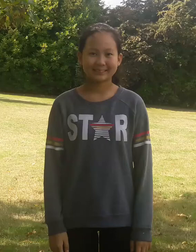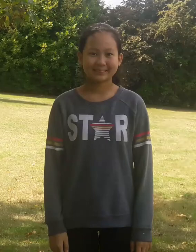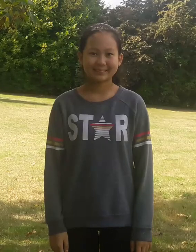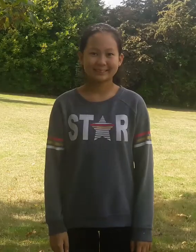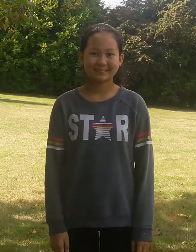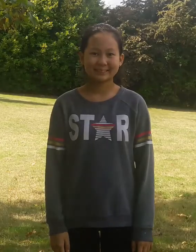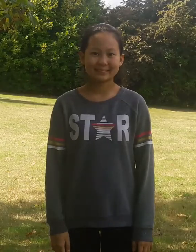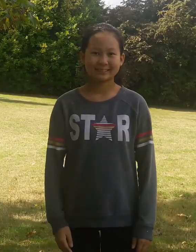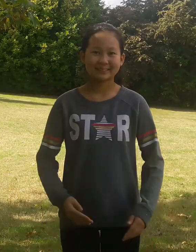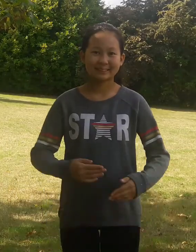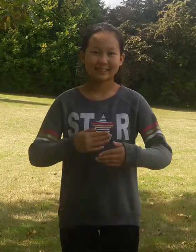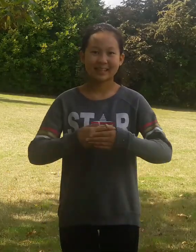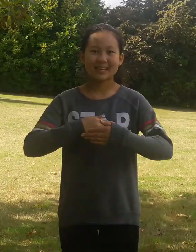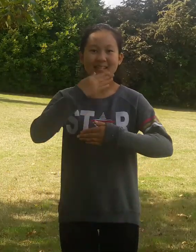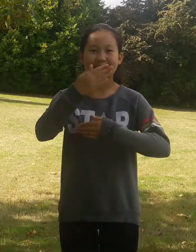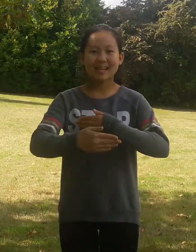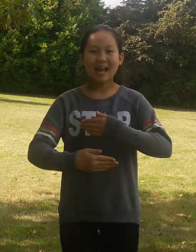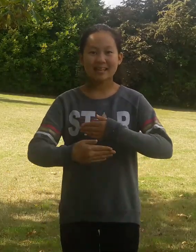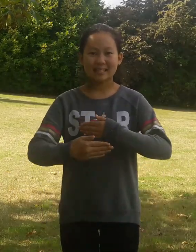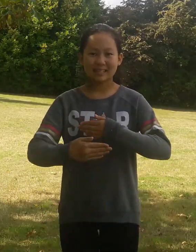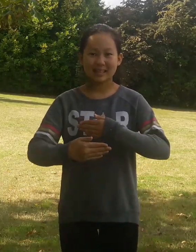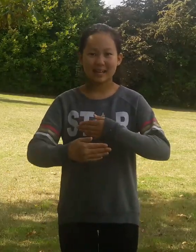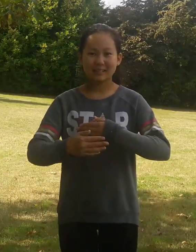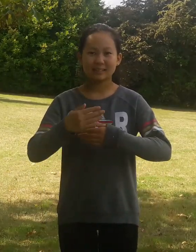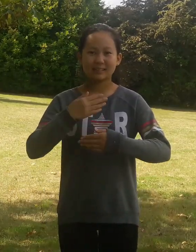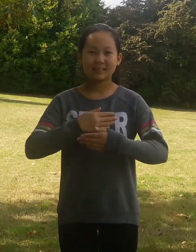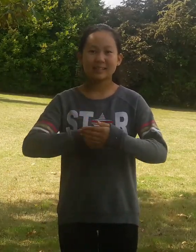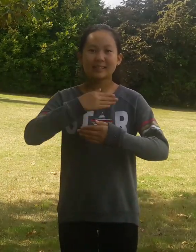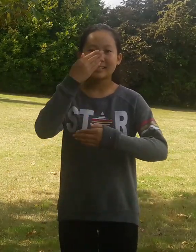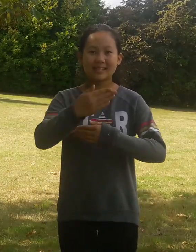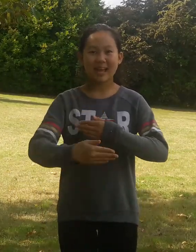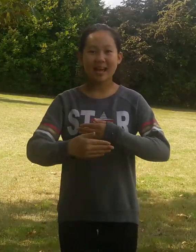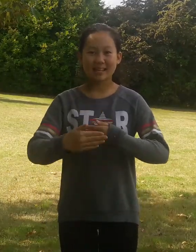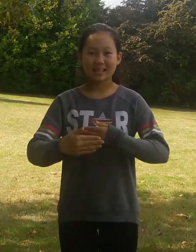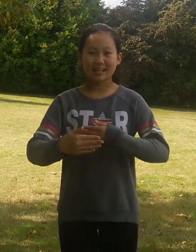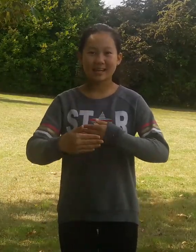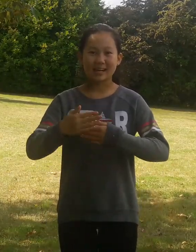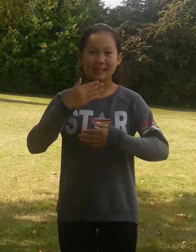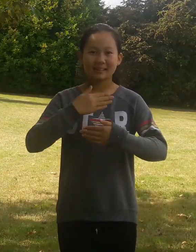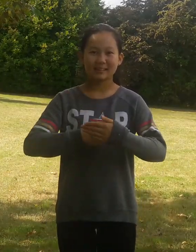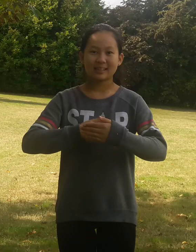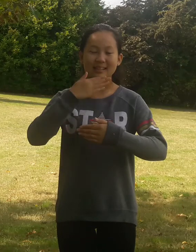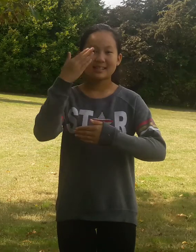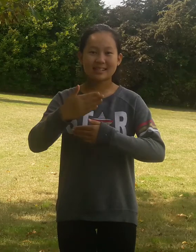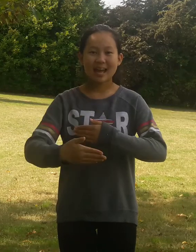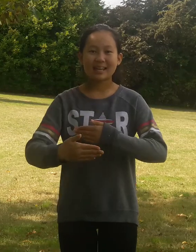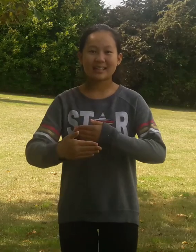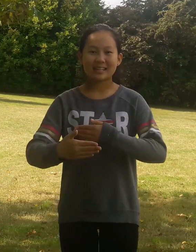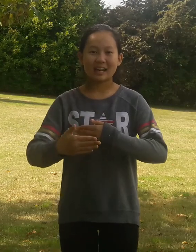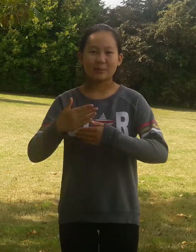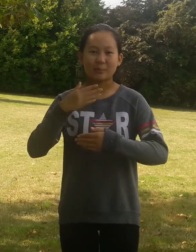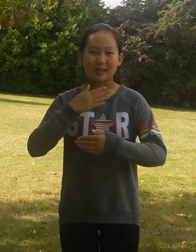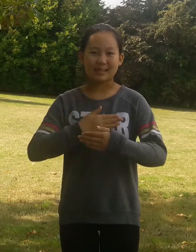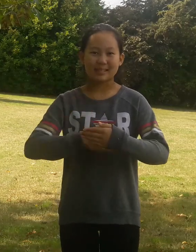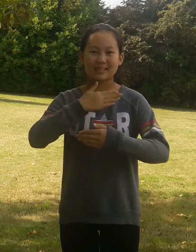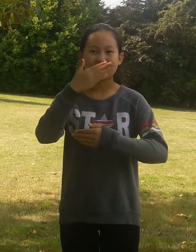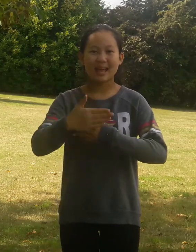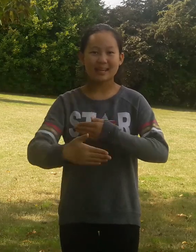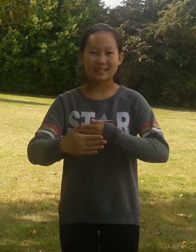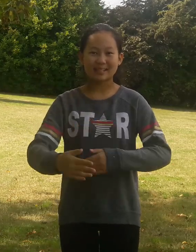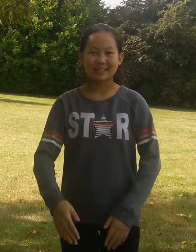"xià yí gè 下一个" means "Next".